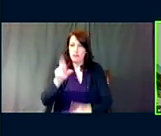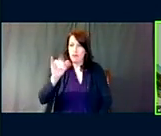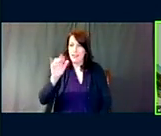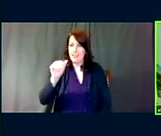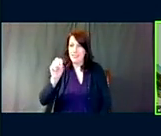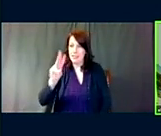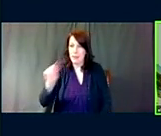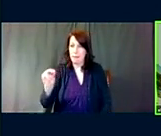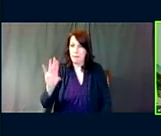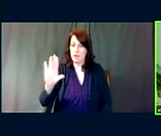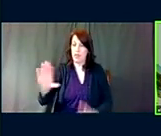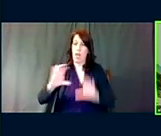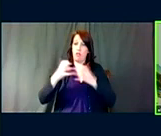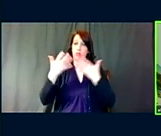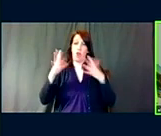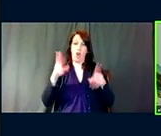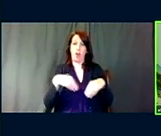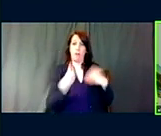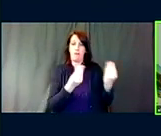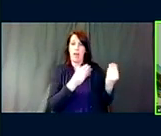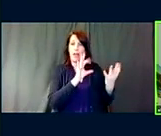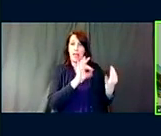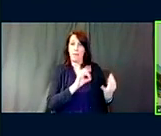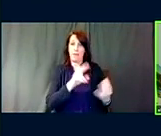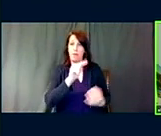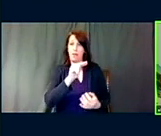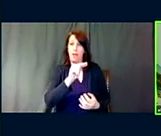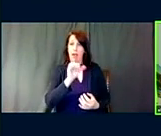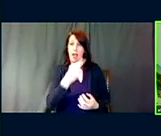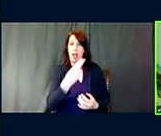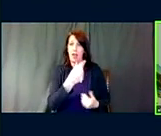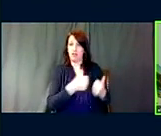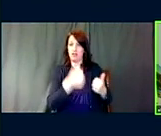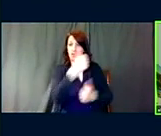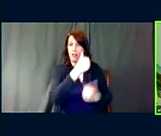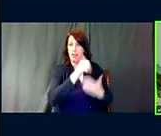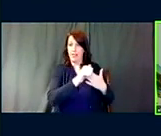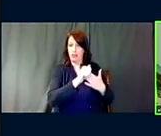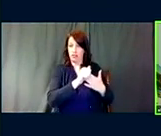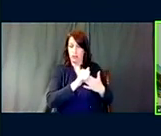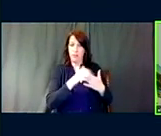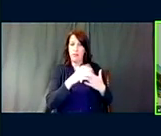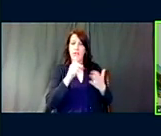SO THAT GROUP HAS ALREADY PROVIDED INPUT TO NIH LEADERSHIP